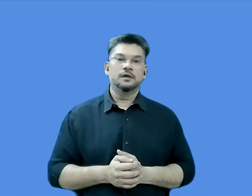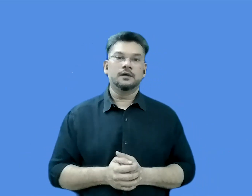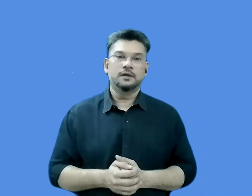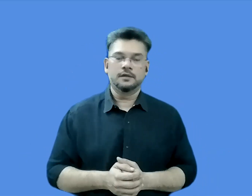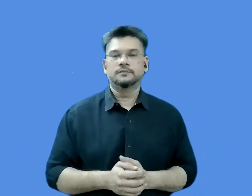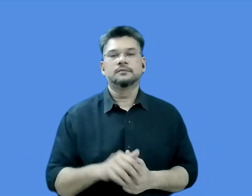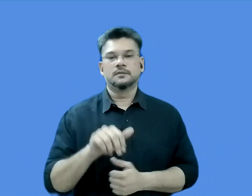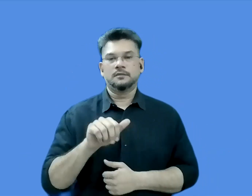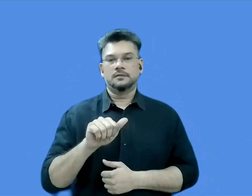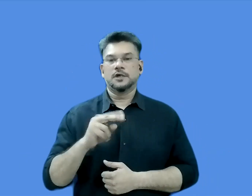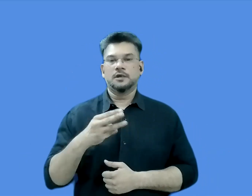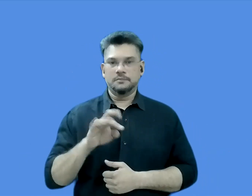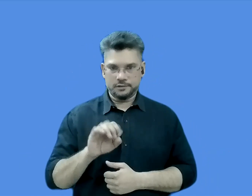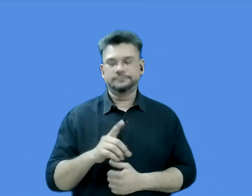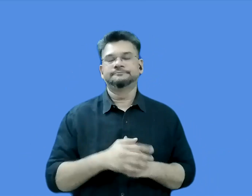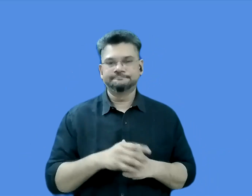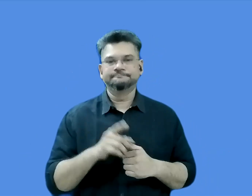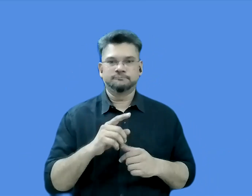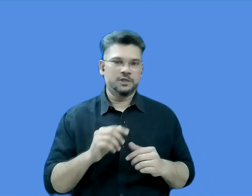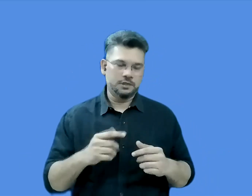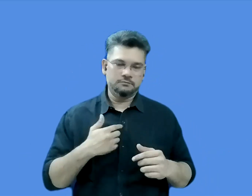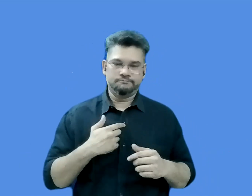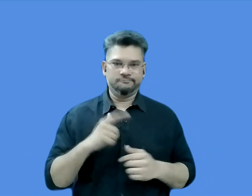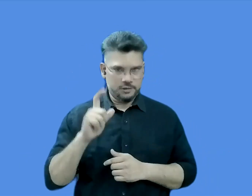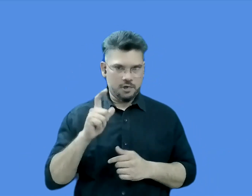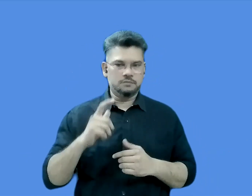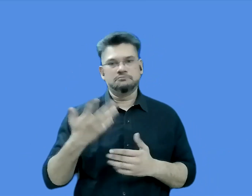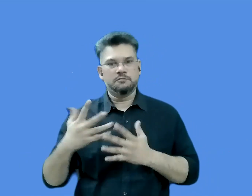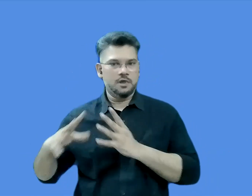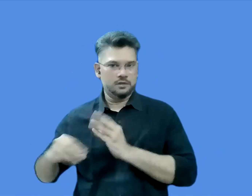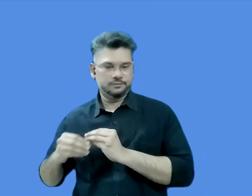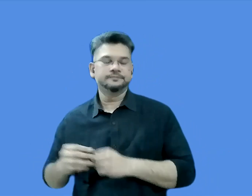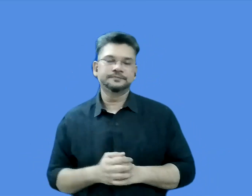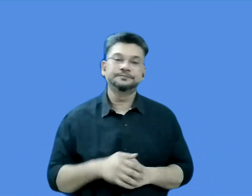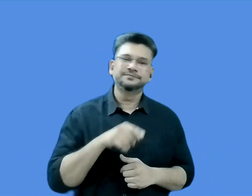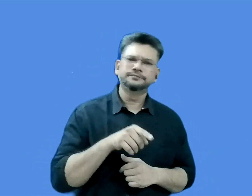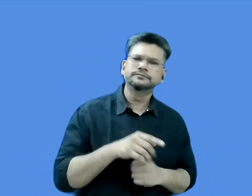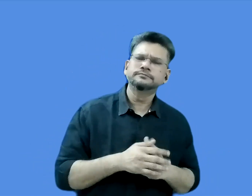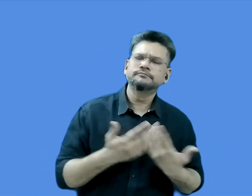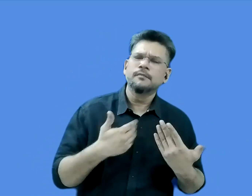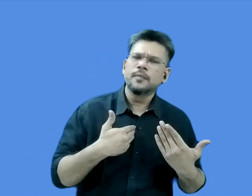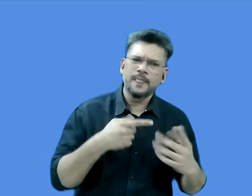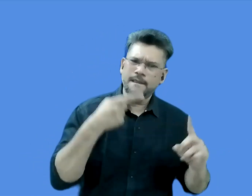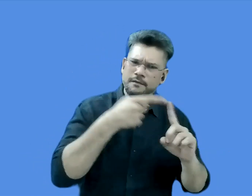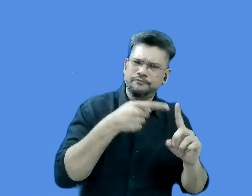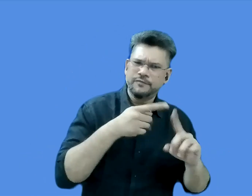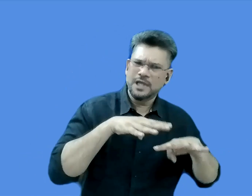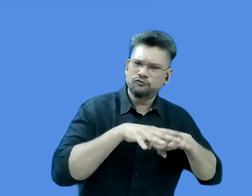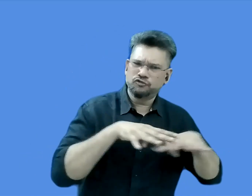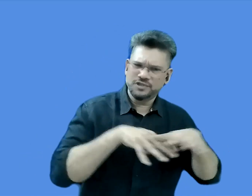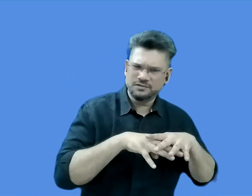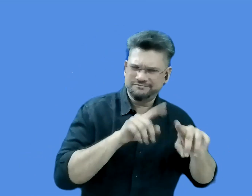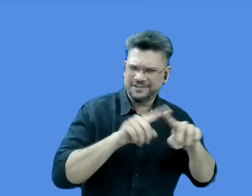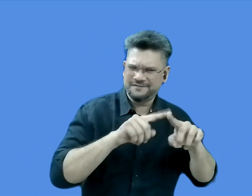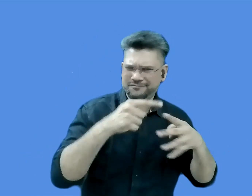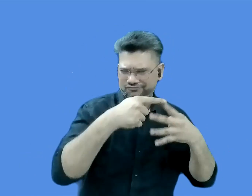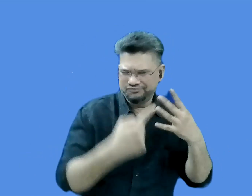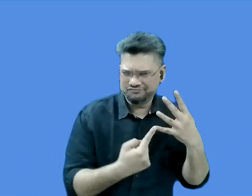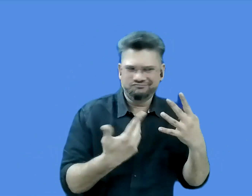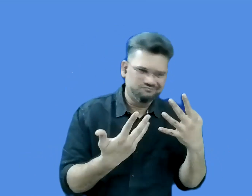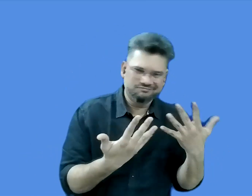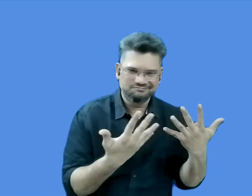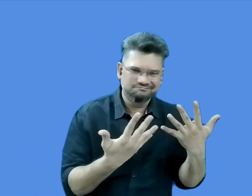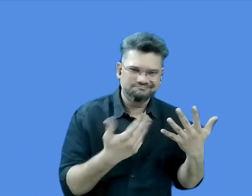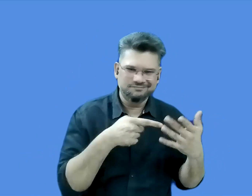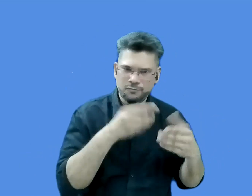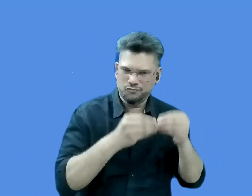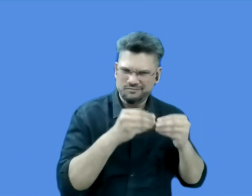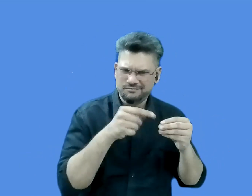Over.